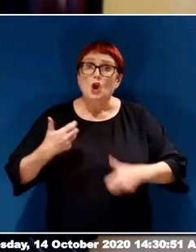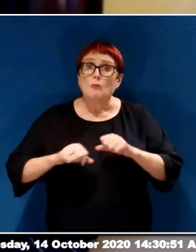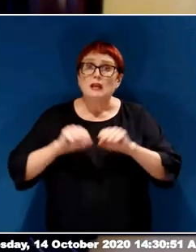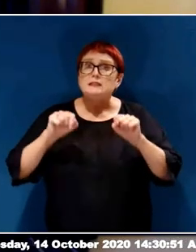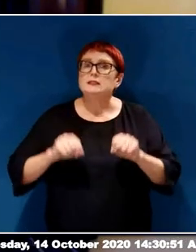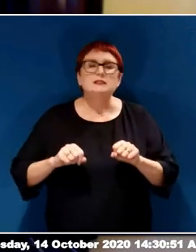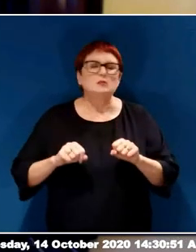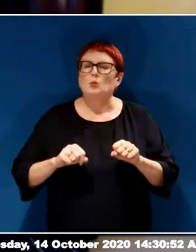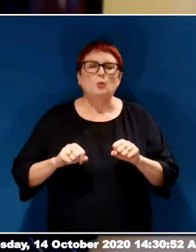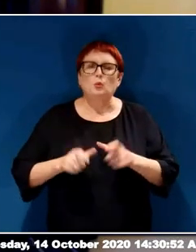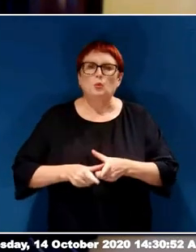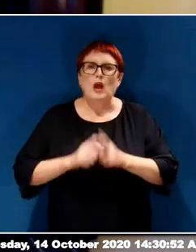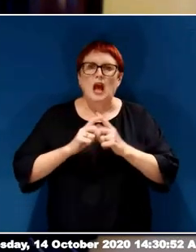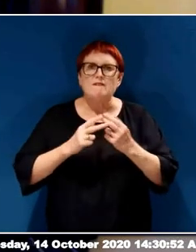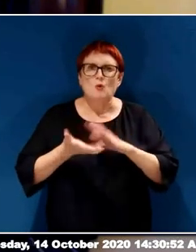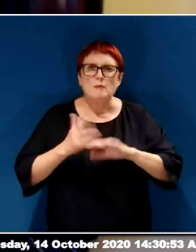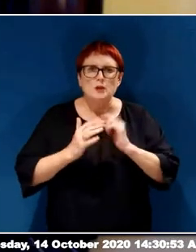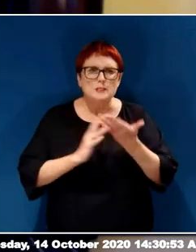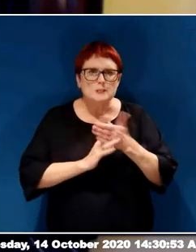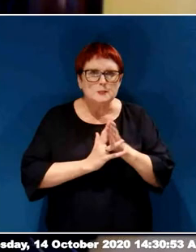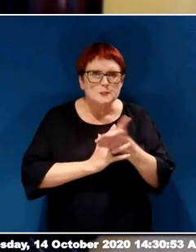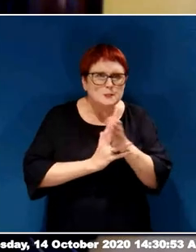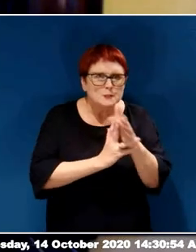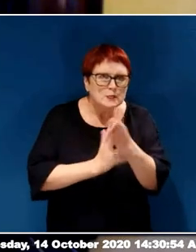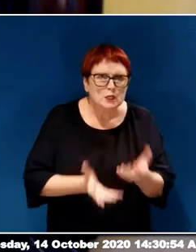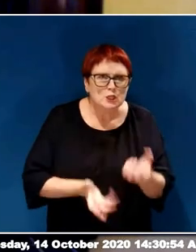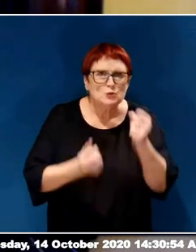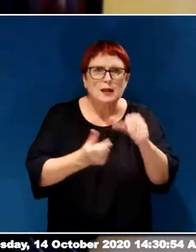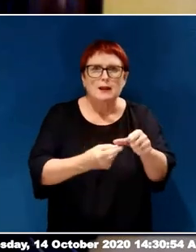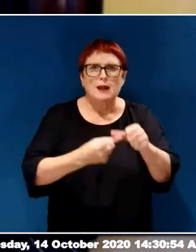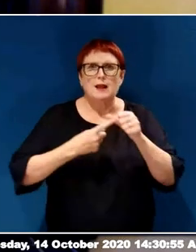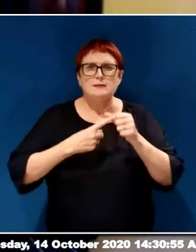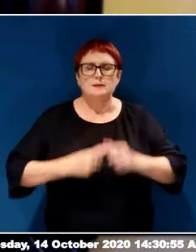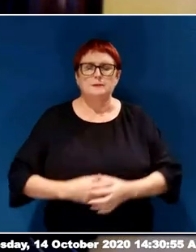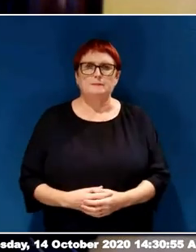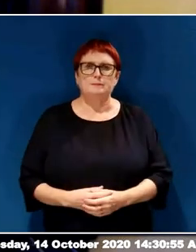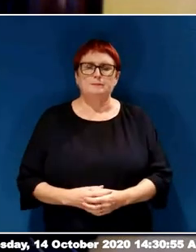At an individual level, my research has found that the process for parents is